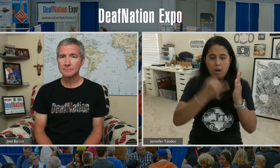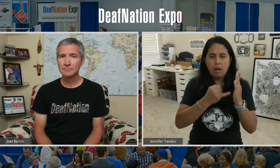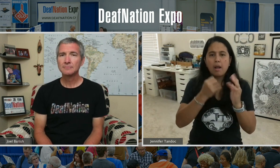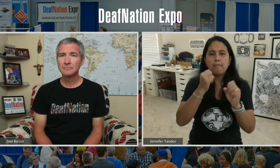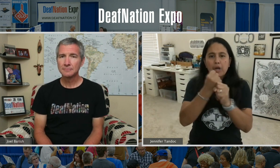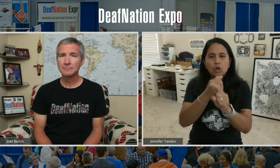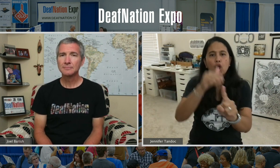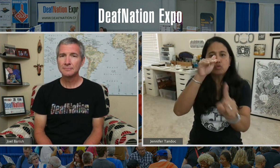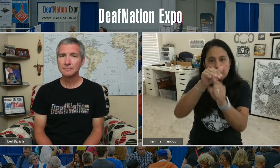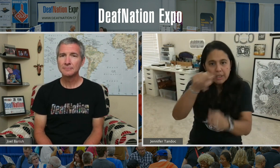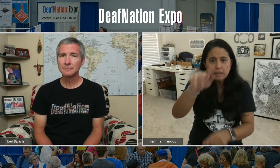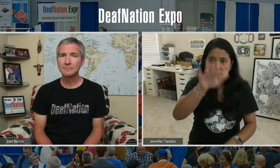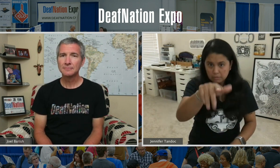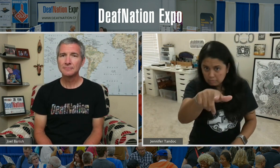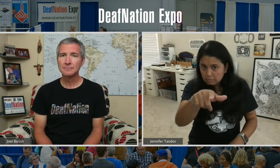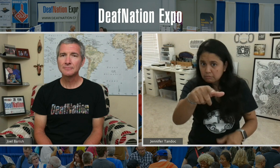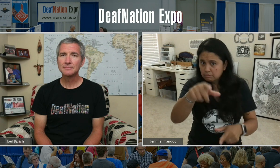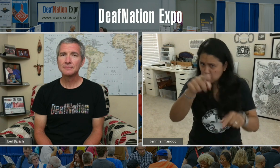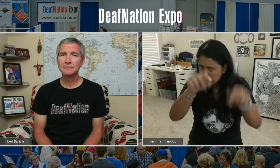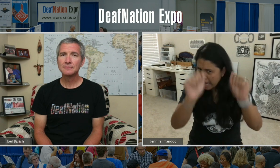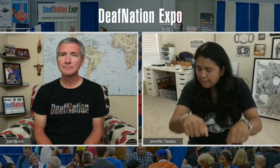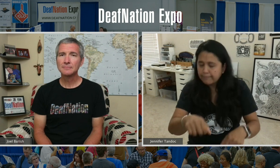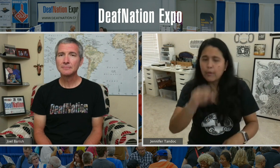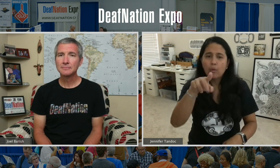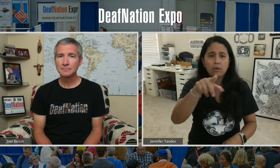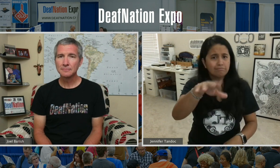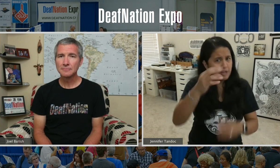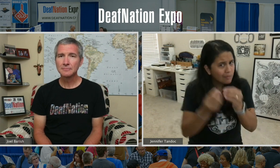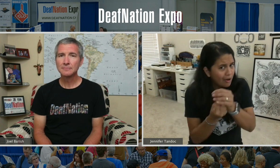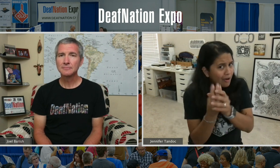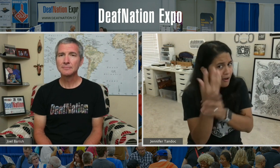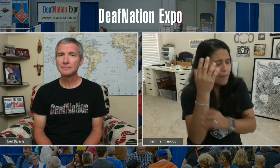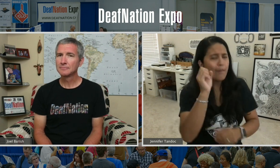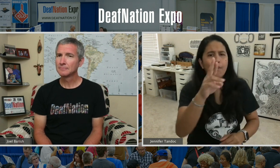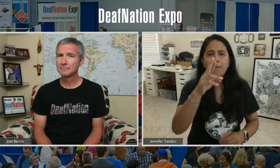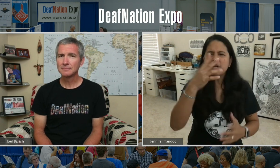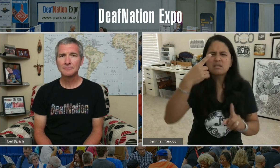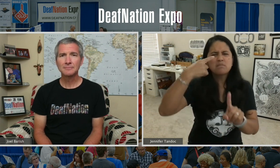My art reminds you that you can. Or grow.